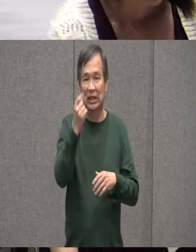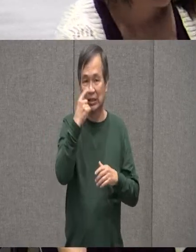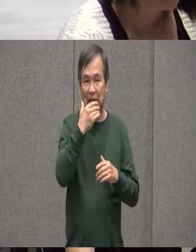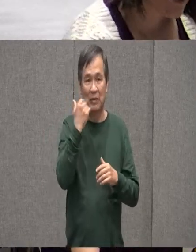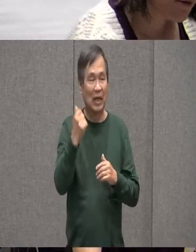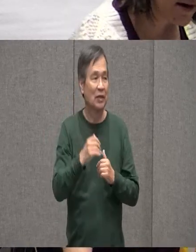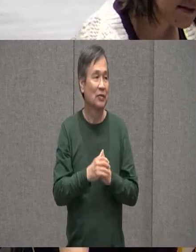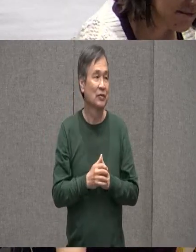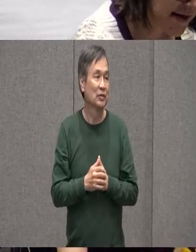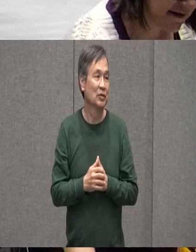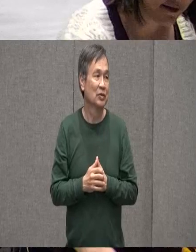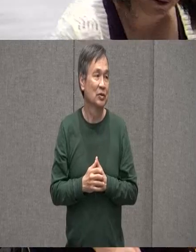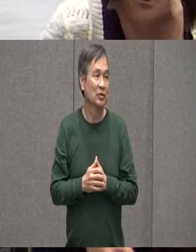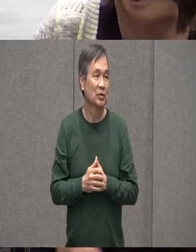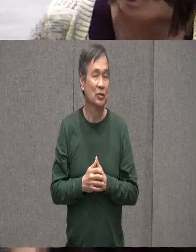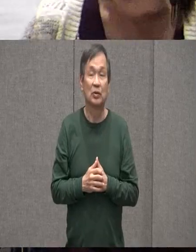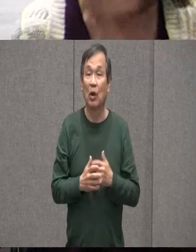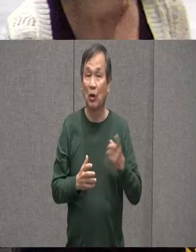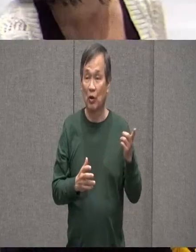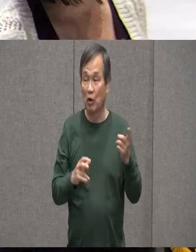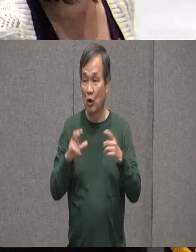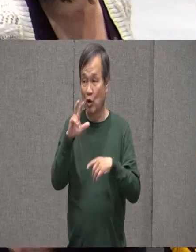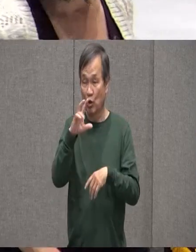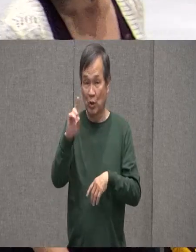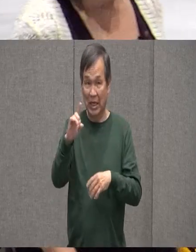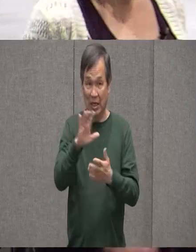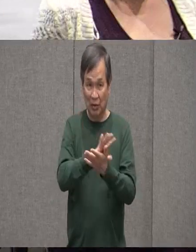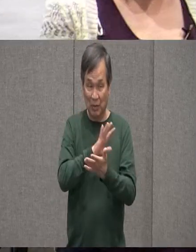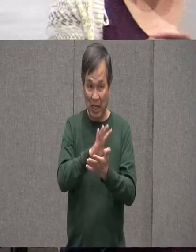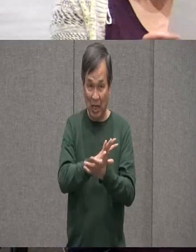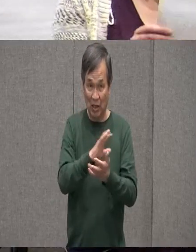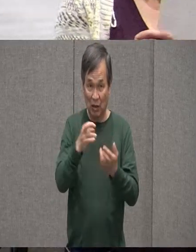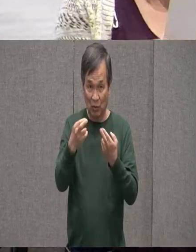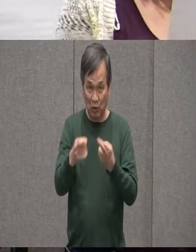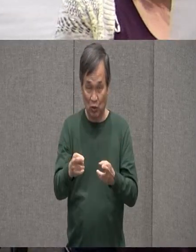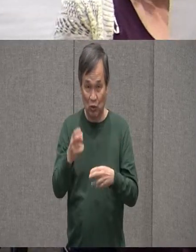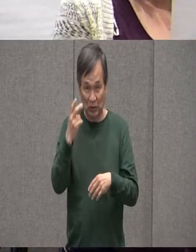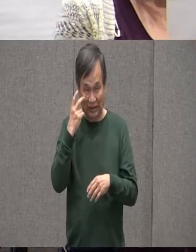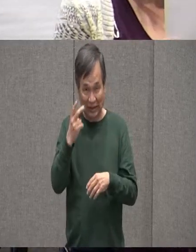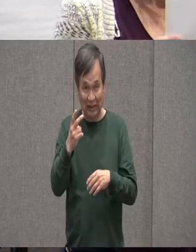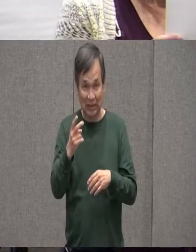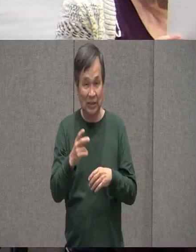So if I wanted to make a little 3D paper room, you'll notice the first thing I need to do